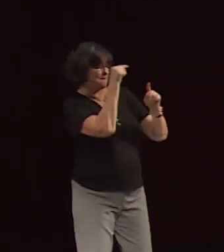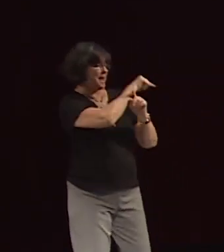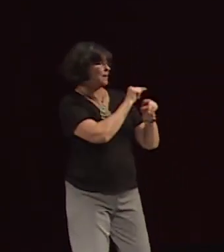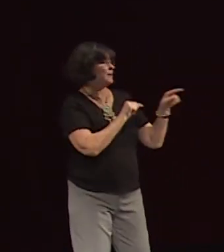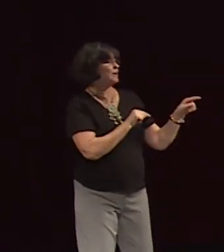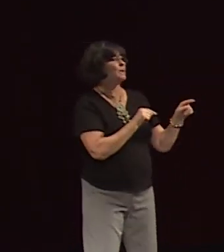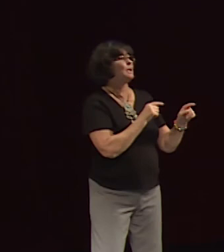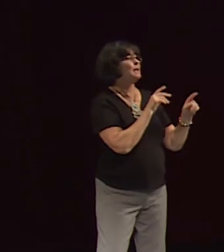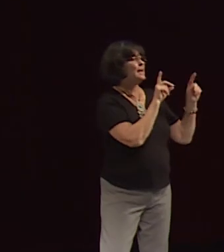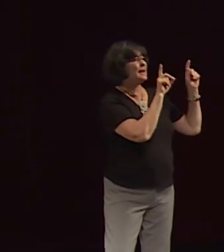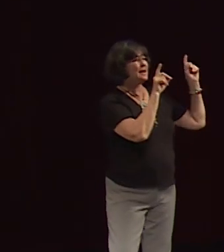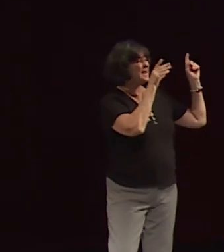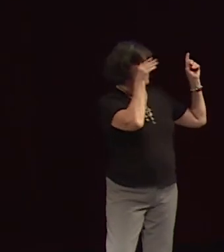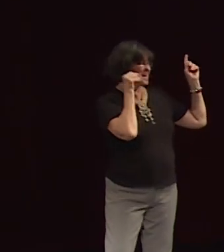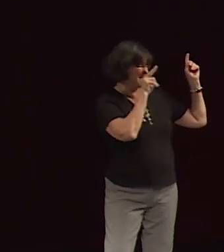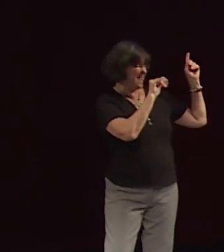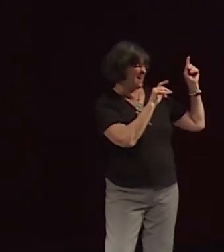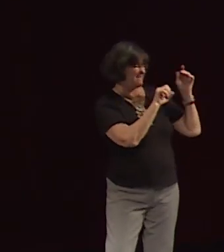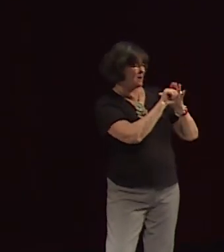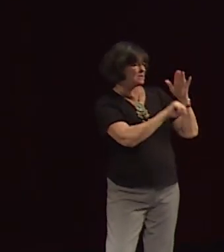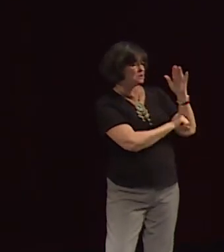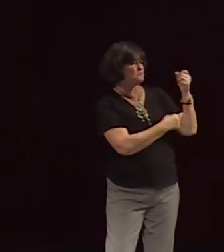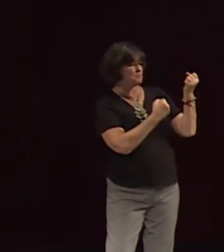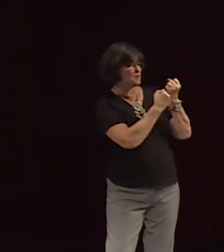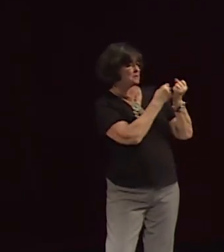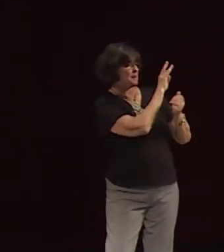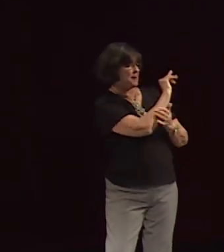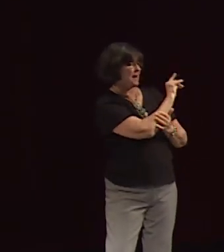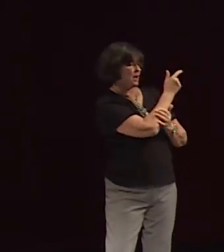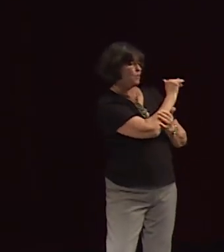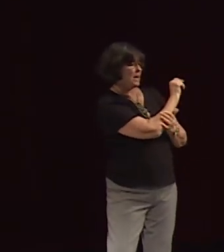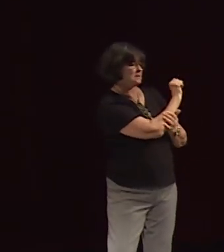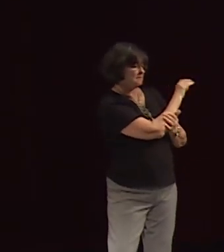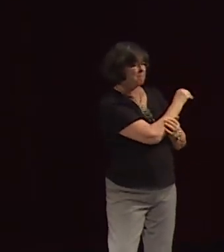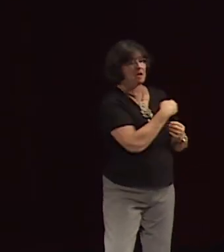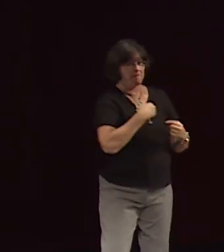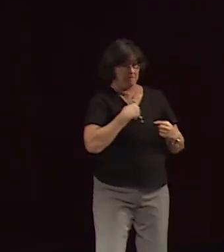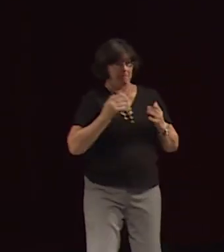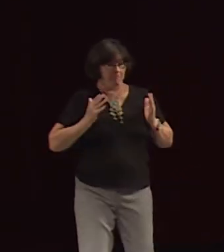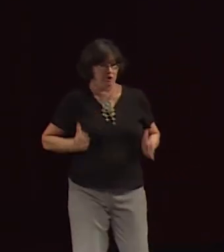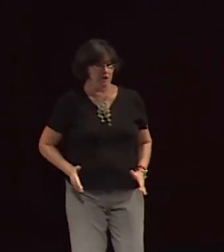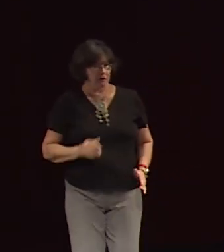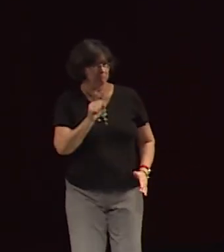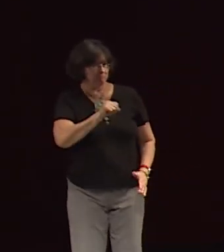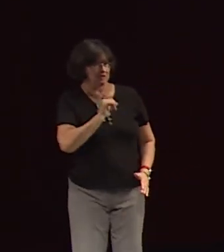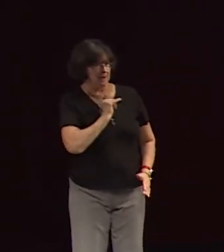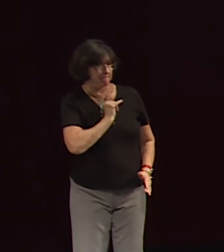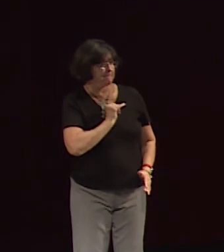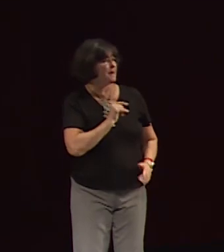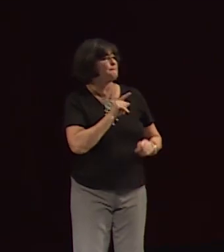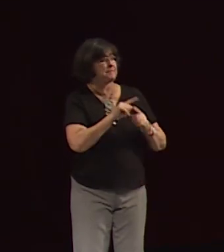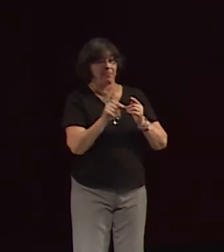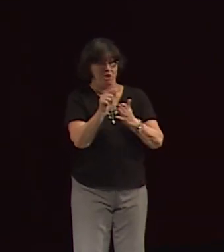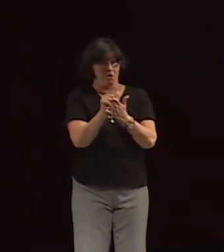given to the parents. Now, going back to the Nyle Foundation, that is supporting bilingualism,